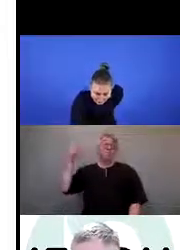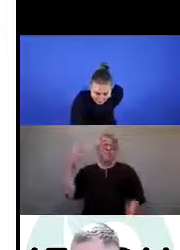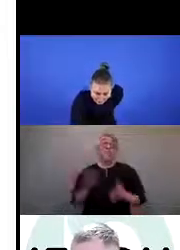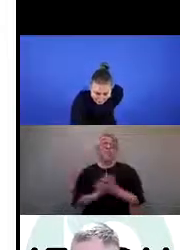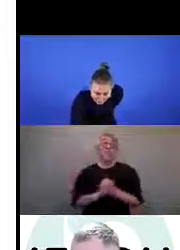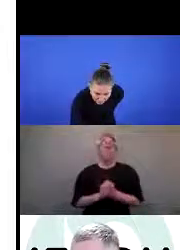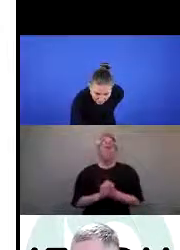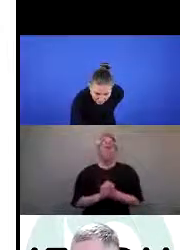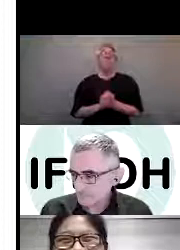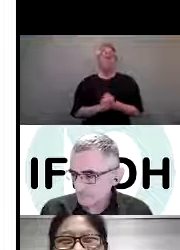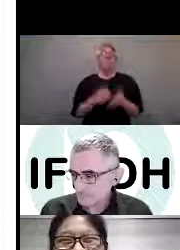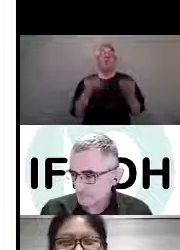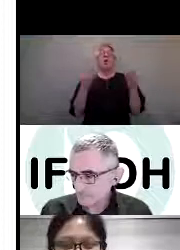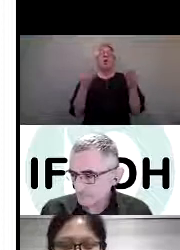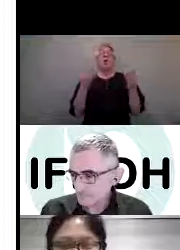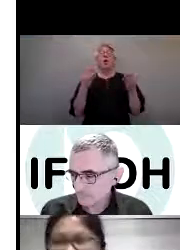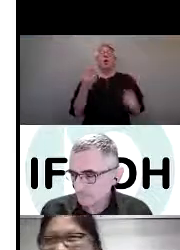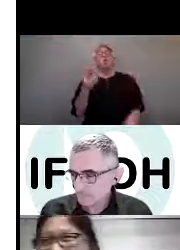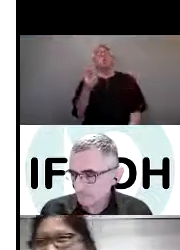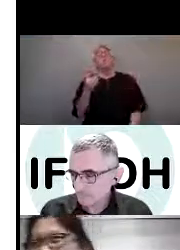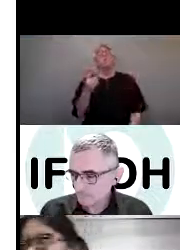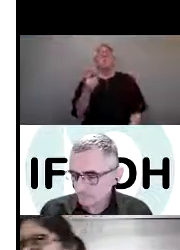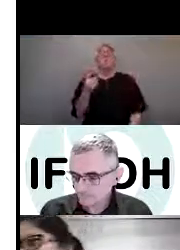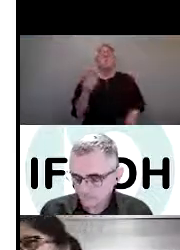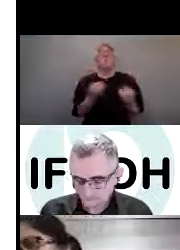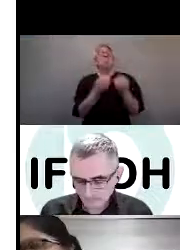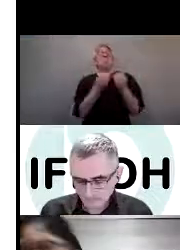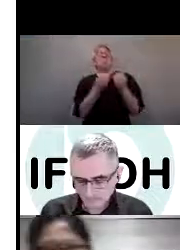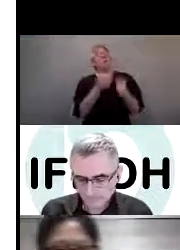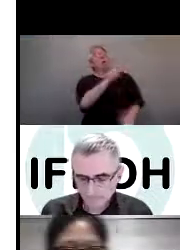age were implanted and regained their hearing and quality of